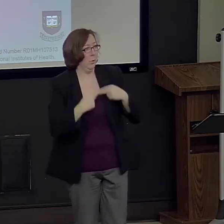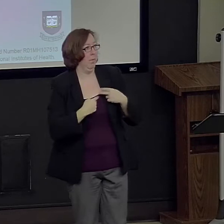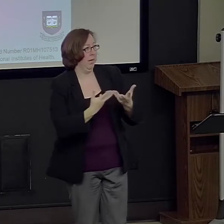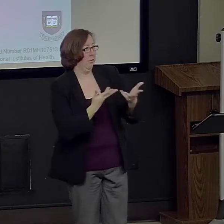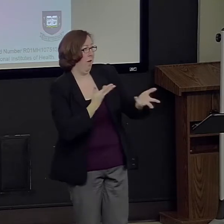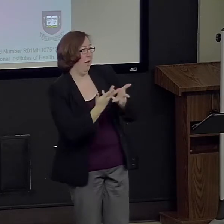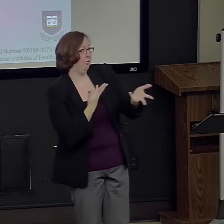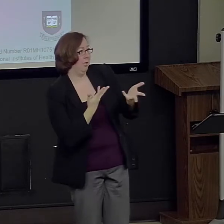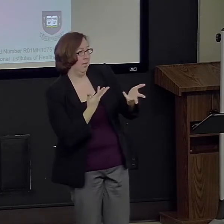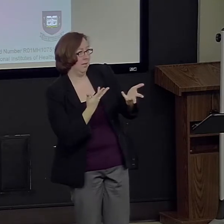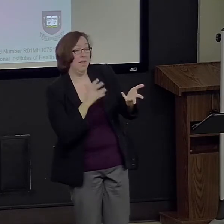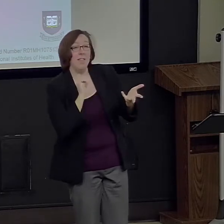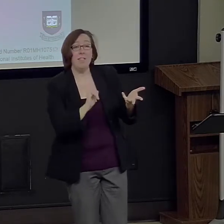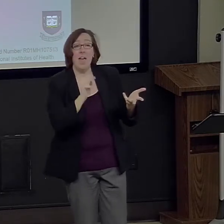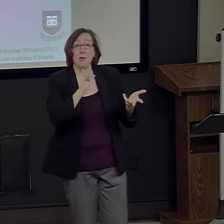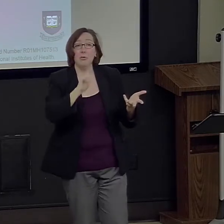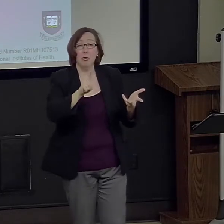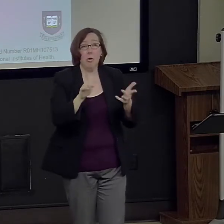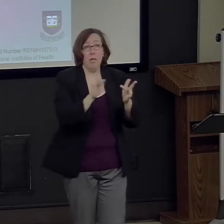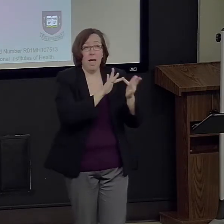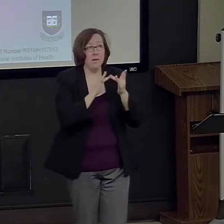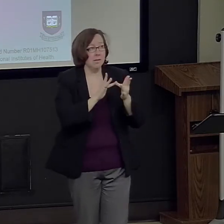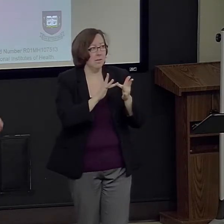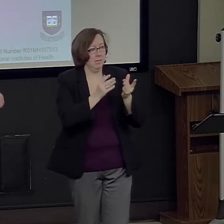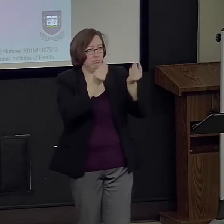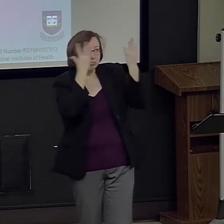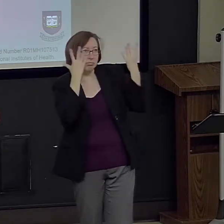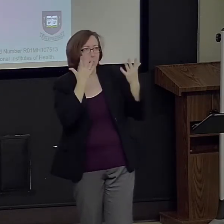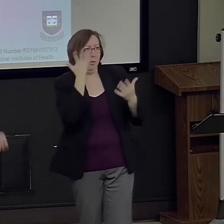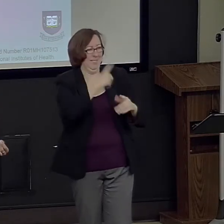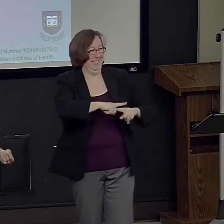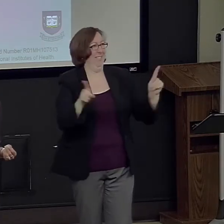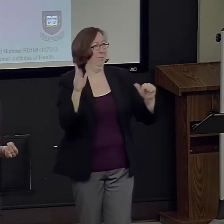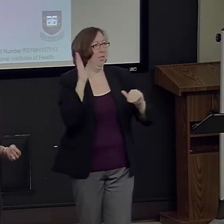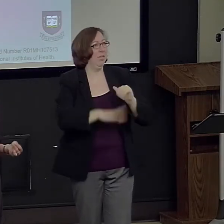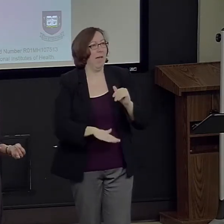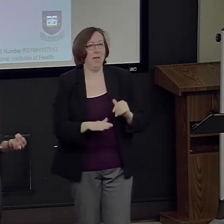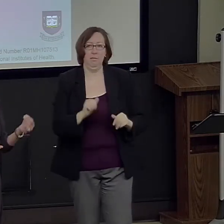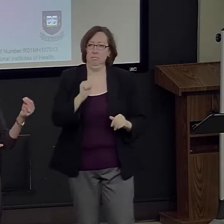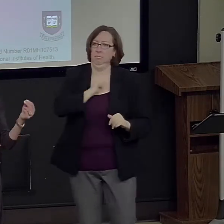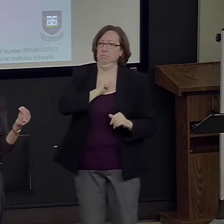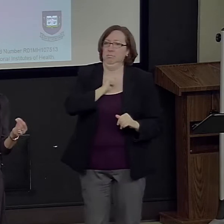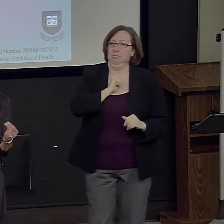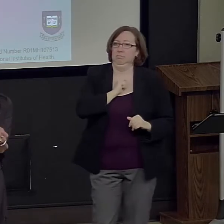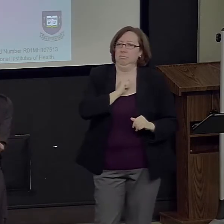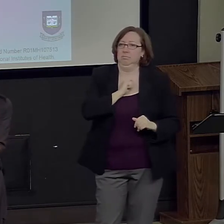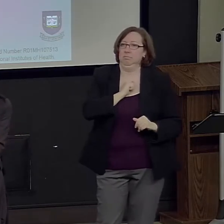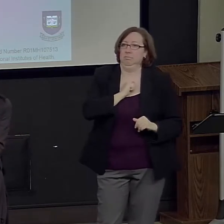than they are in solo activities. And that's the breakthrough. That's what's really exciting,